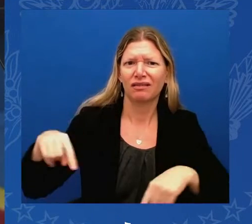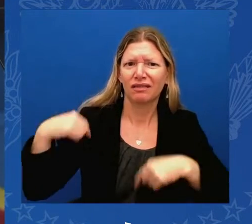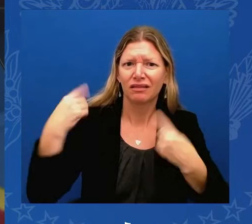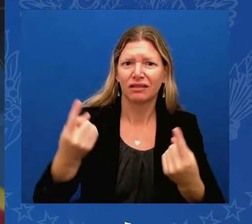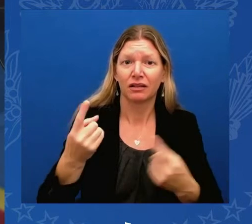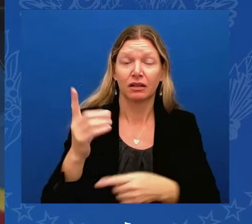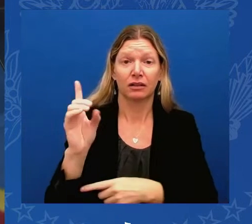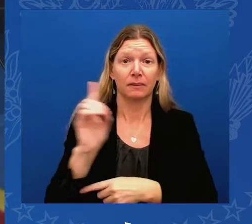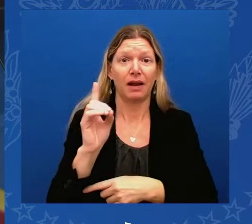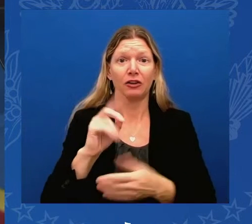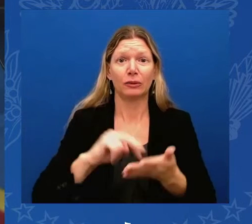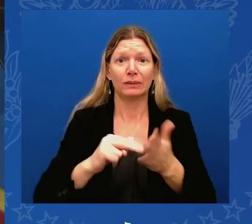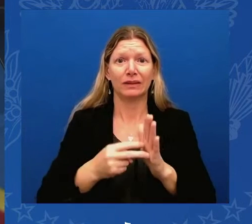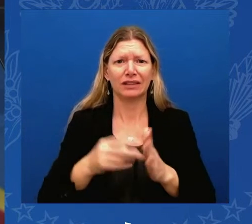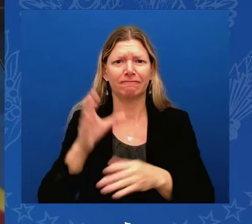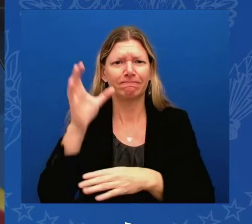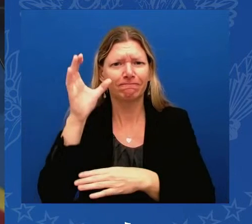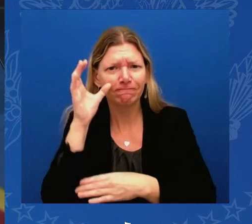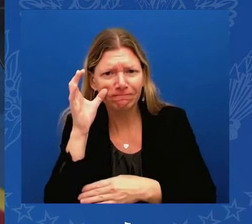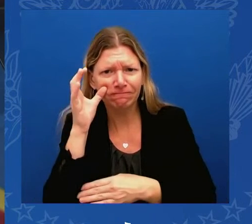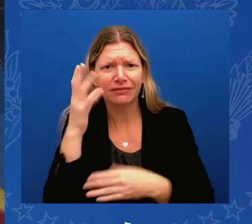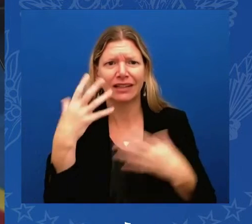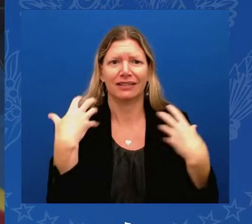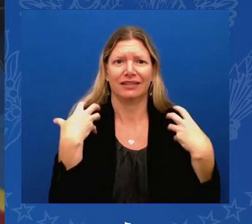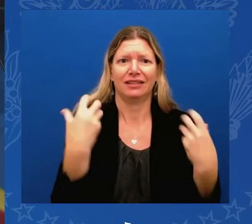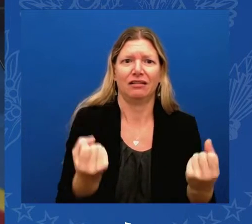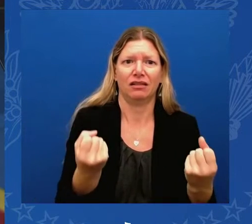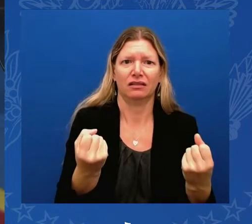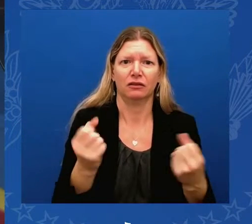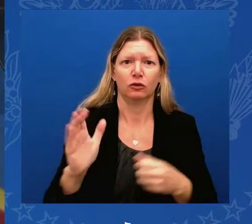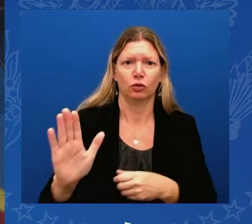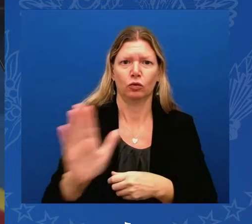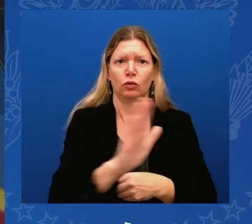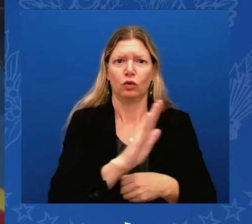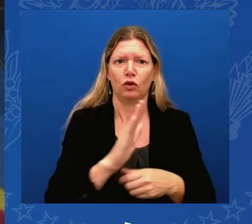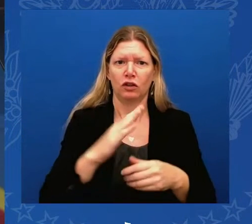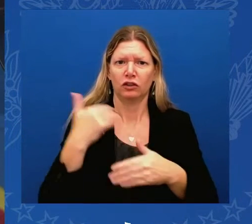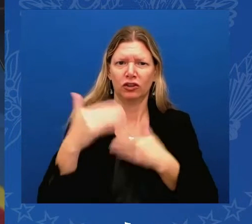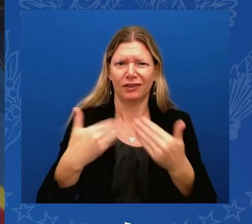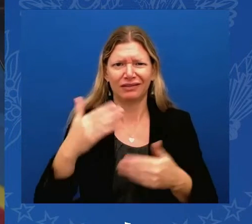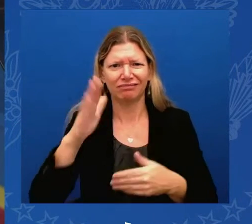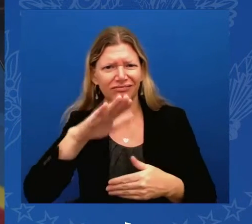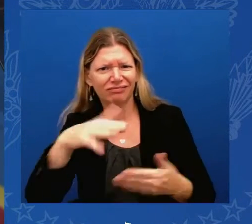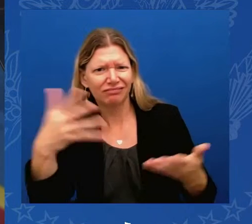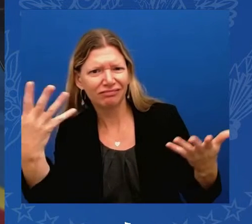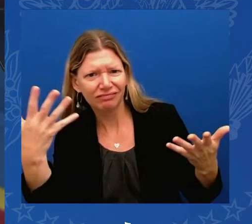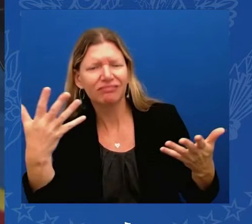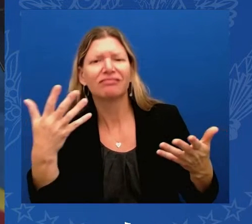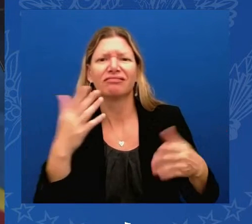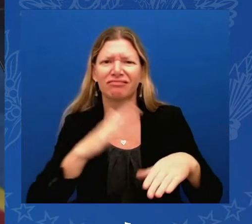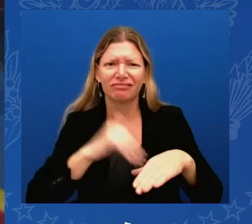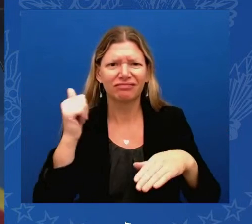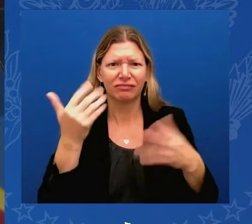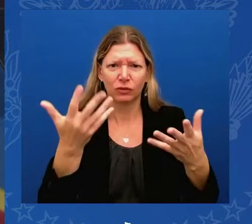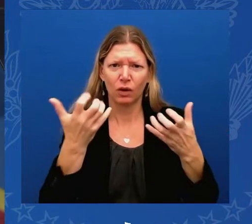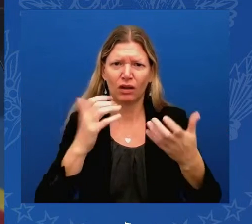and showing your power to change the world. But I also know some of you ask: